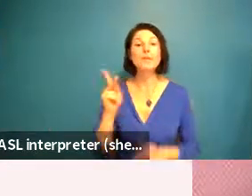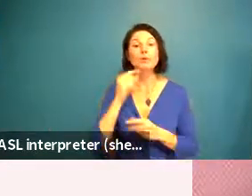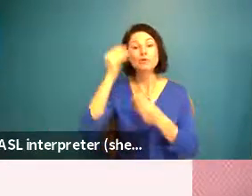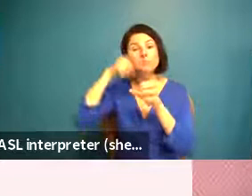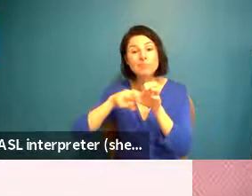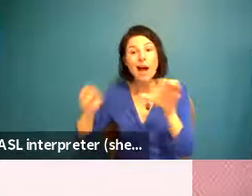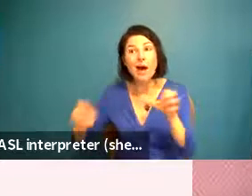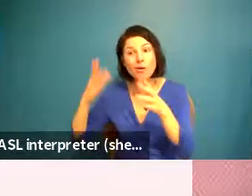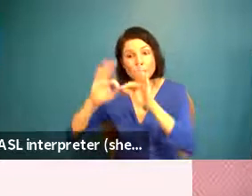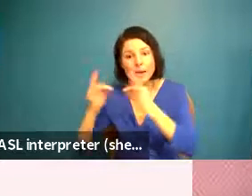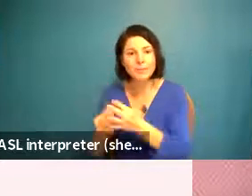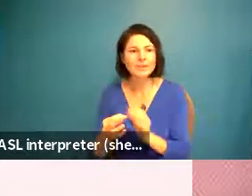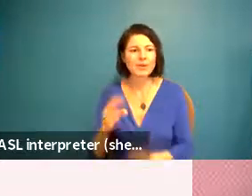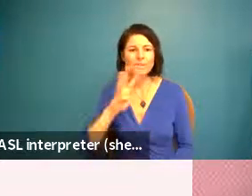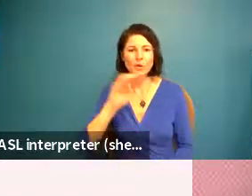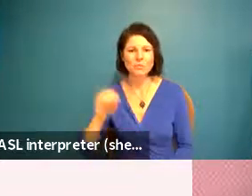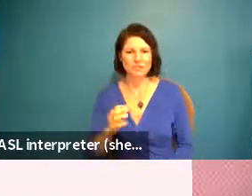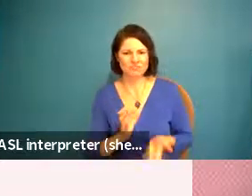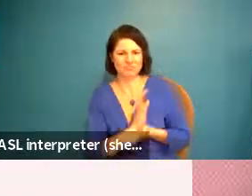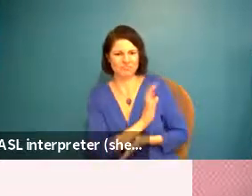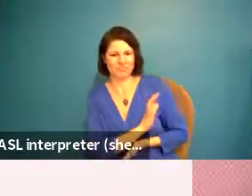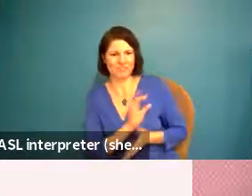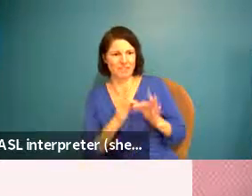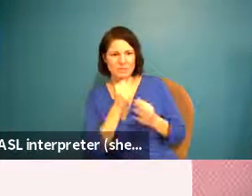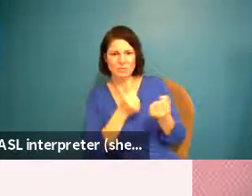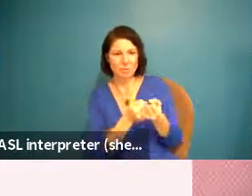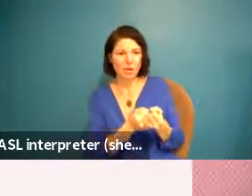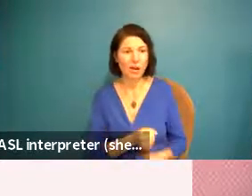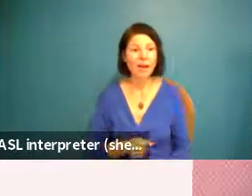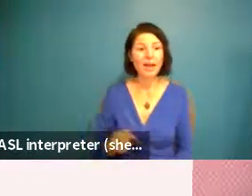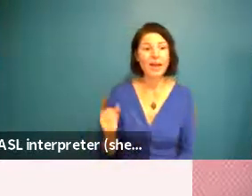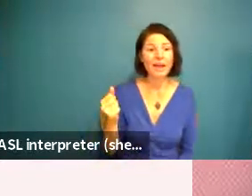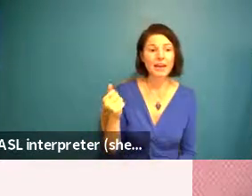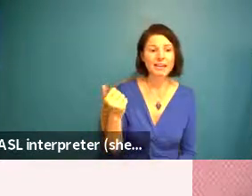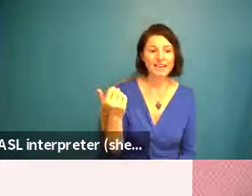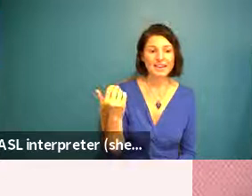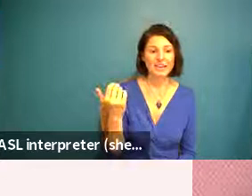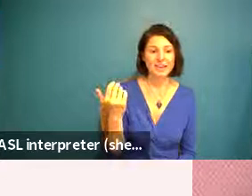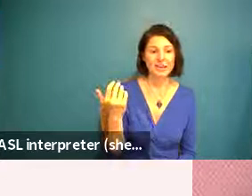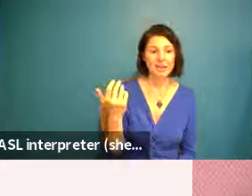us have unsupportive families, and about 10% of us actually have violent families, families who are violent against us because